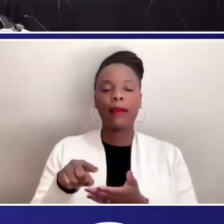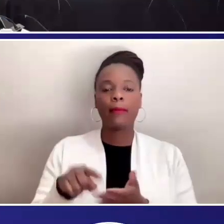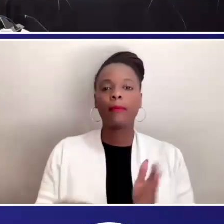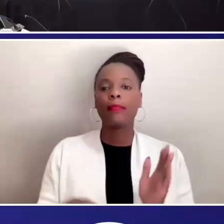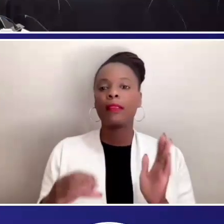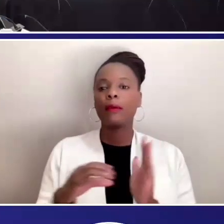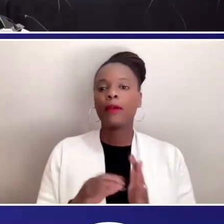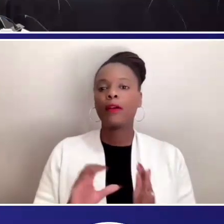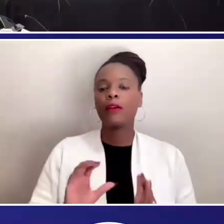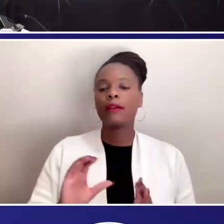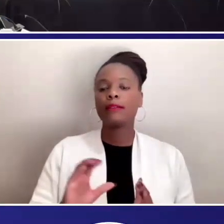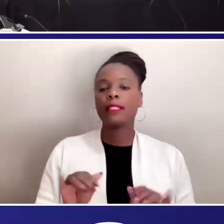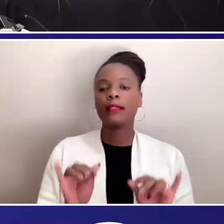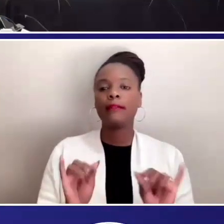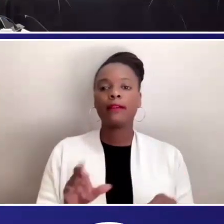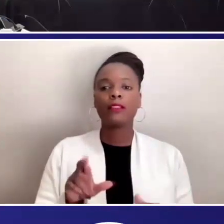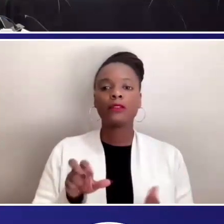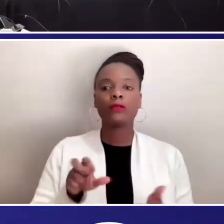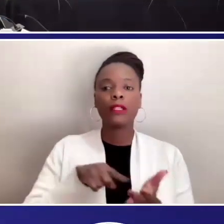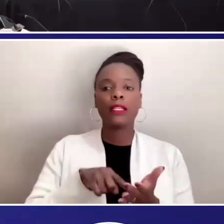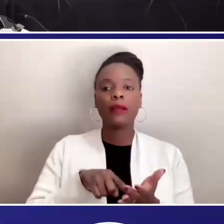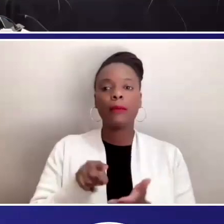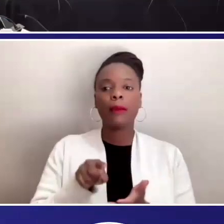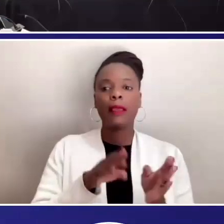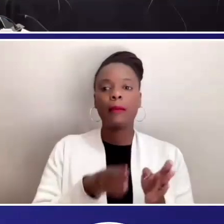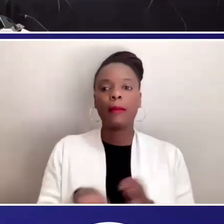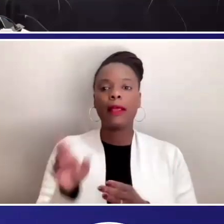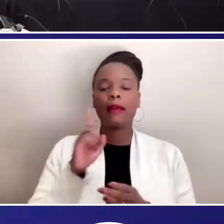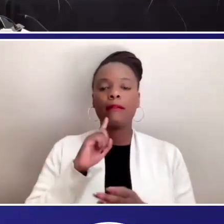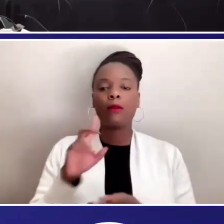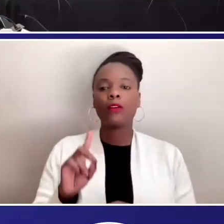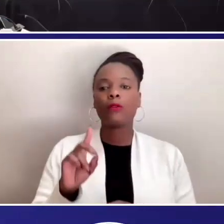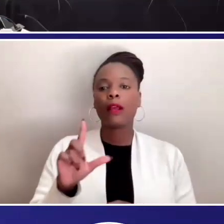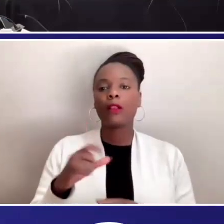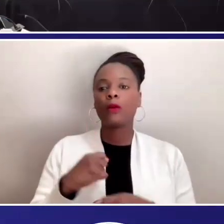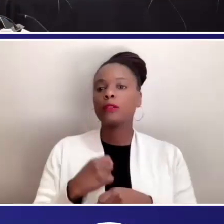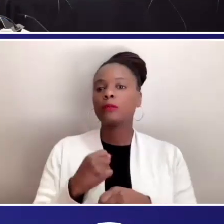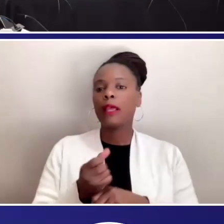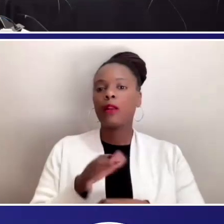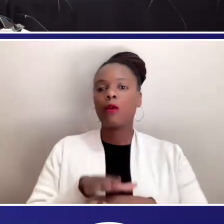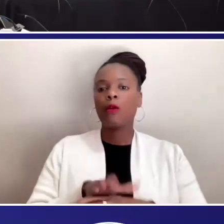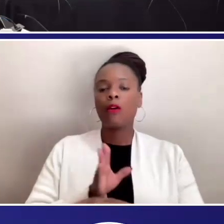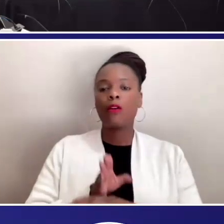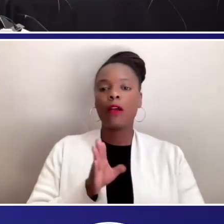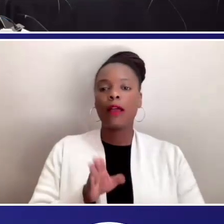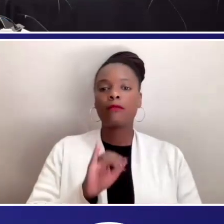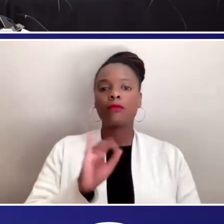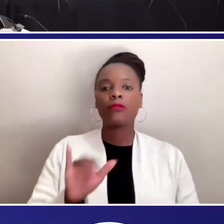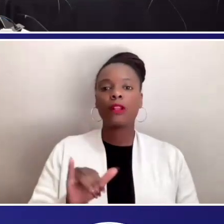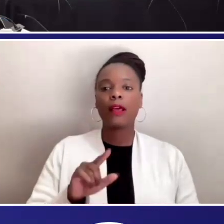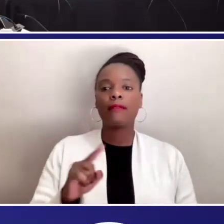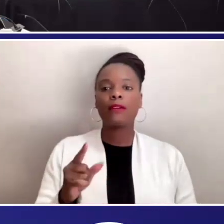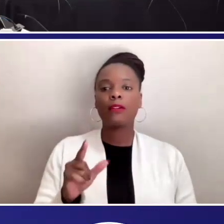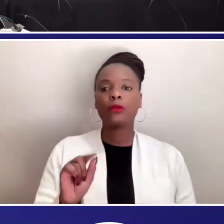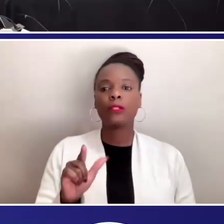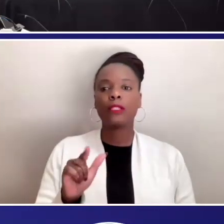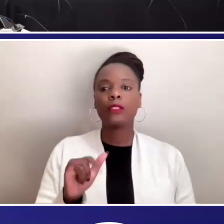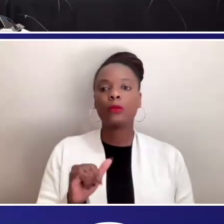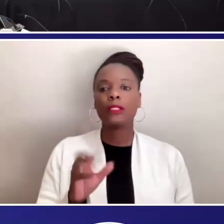Direct Loans made on or after July 1, 2026. The fixed repayment plans under this paragraph (c) shall only apply to Direct